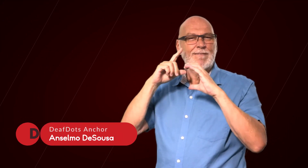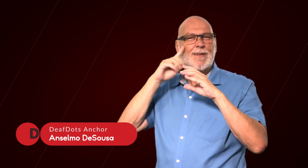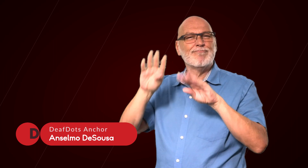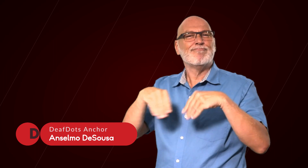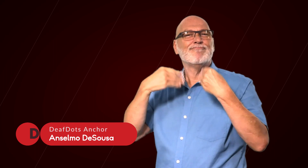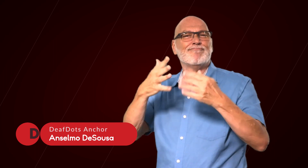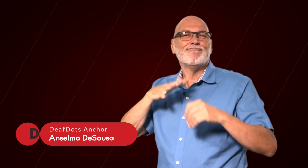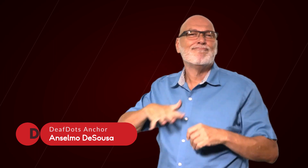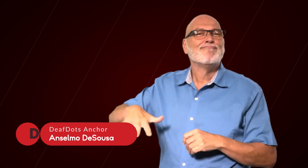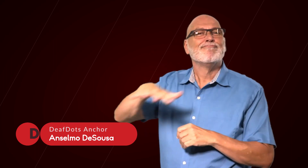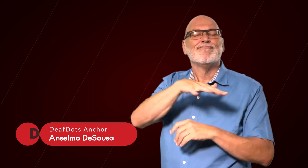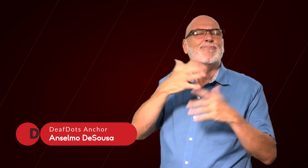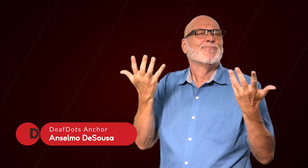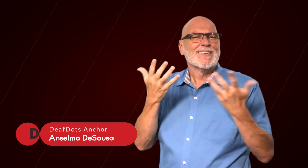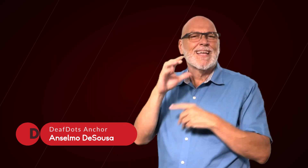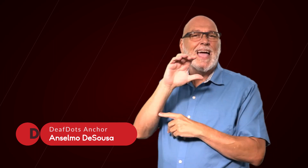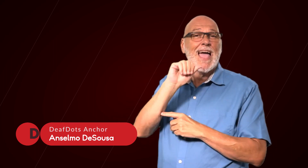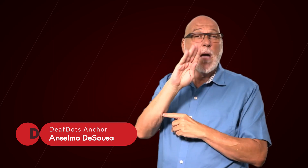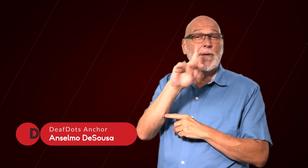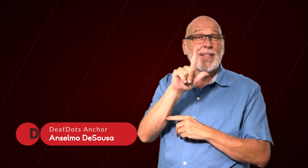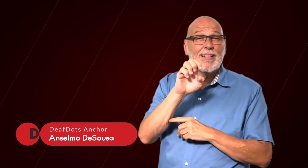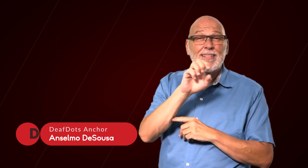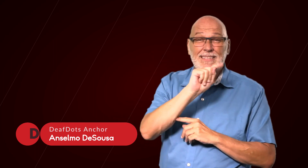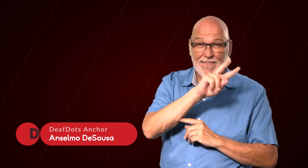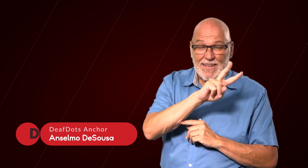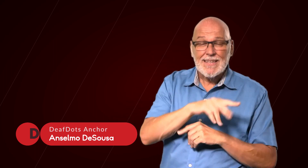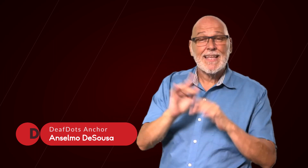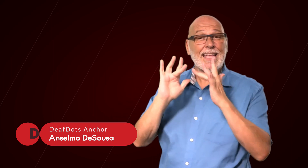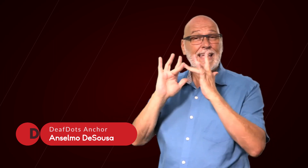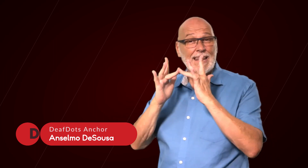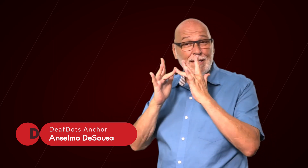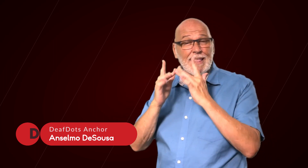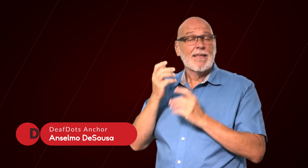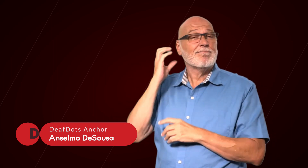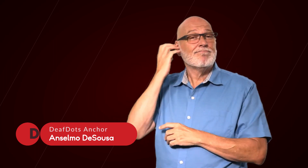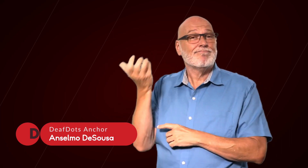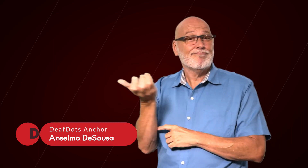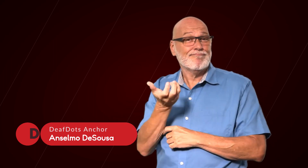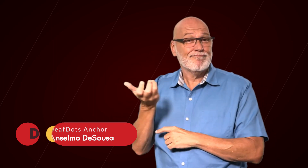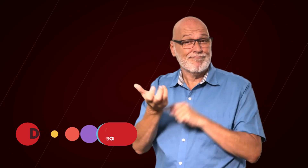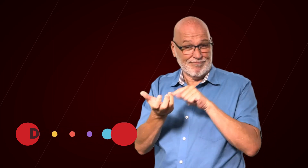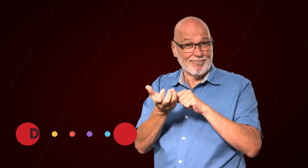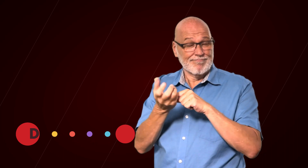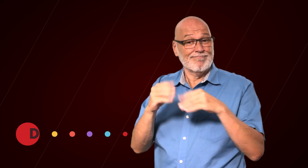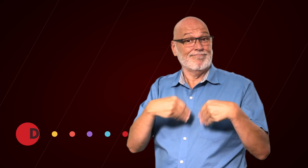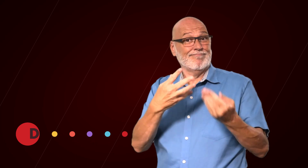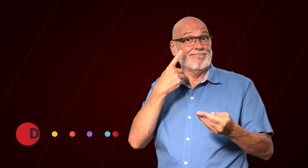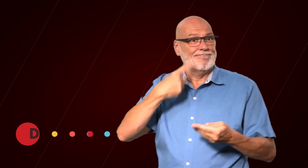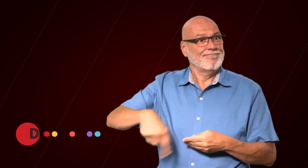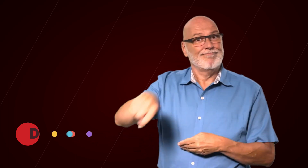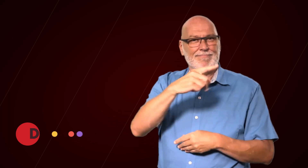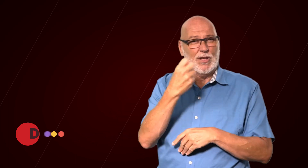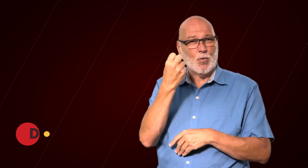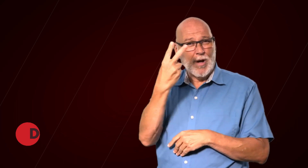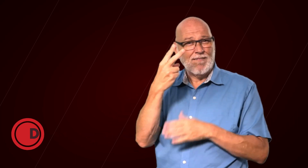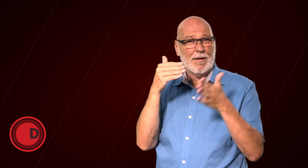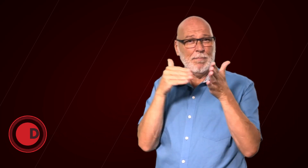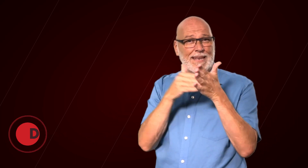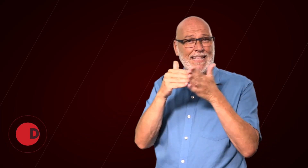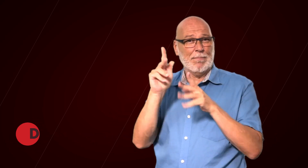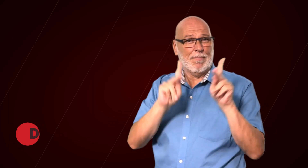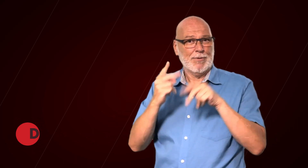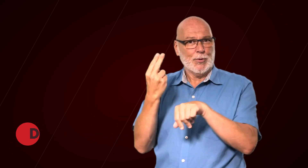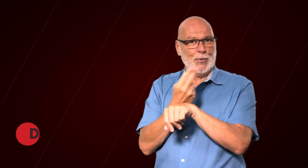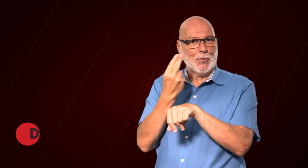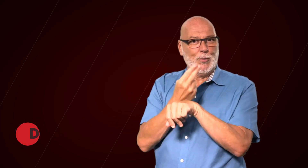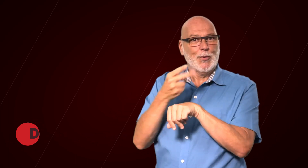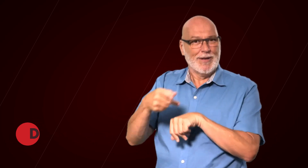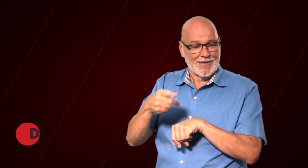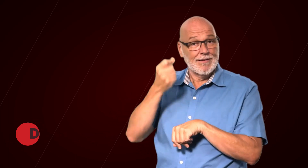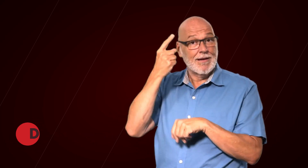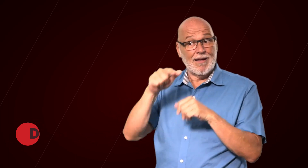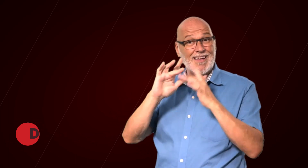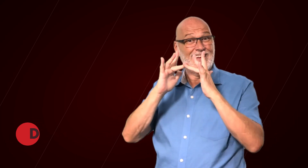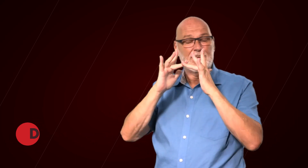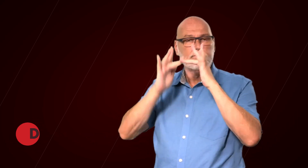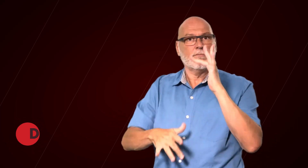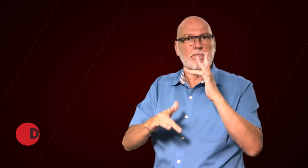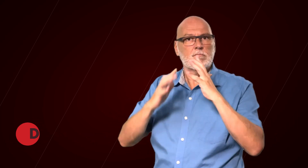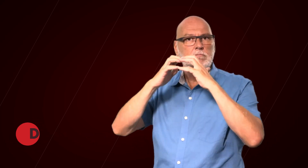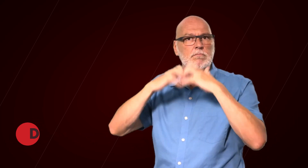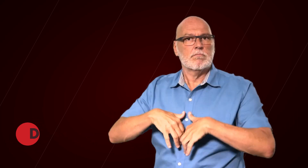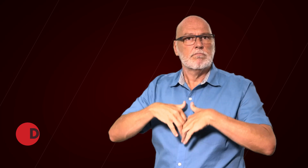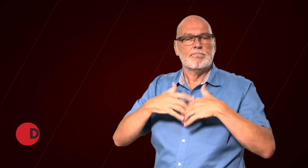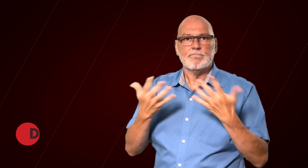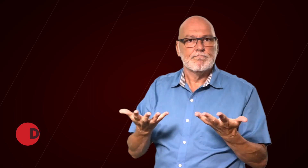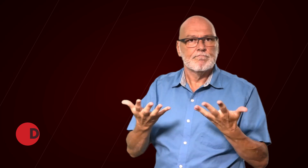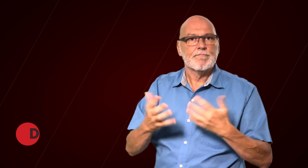that provides cable, internet, and cellular service to 12 million users crashed.